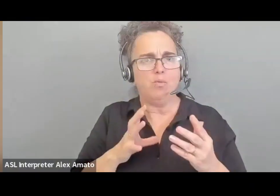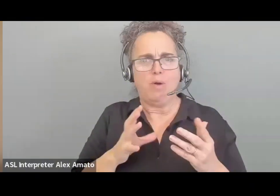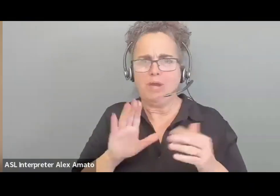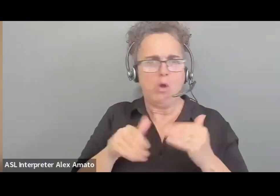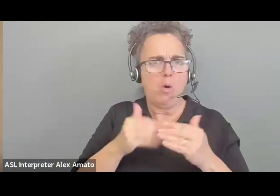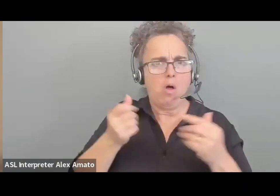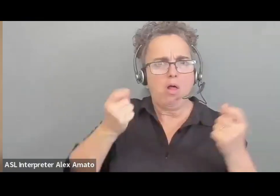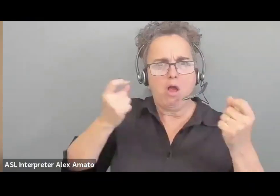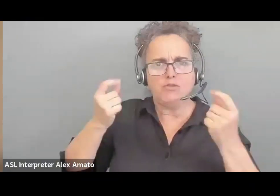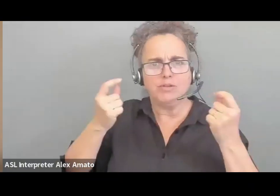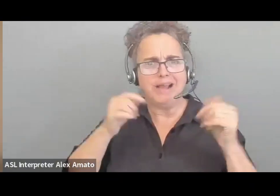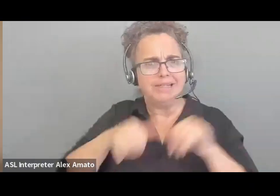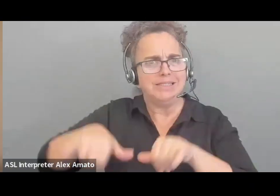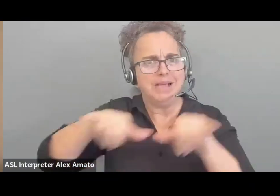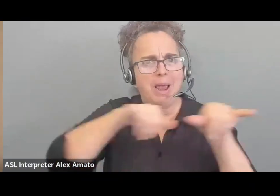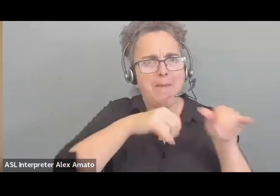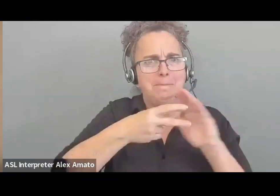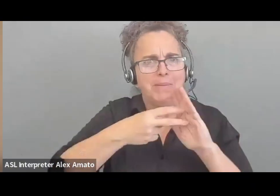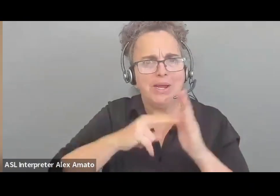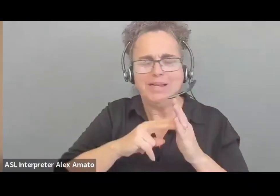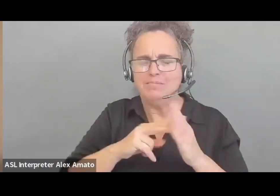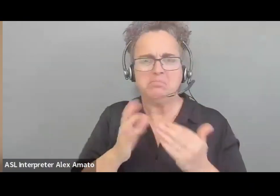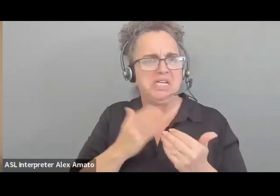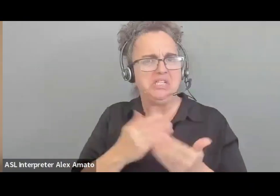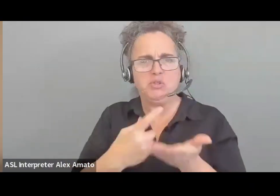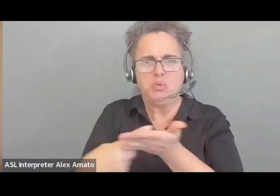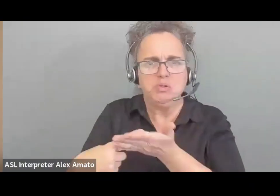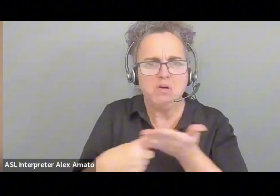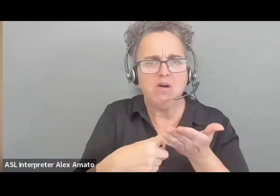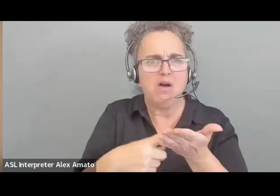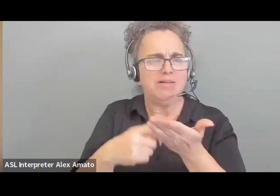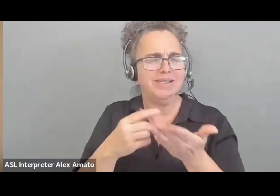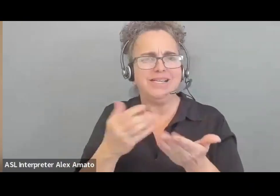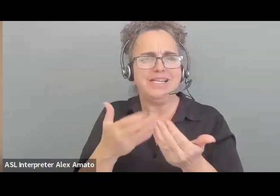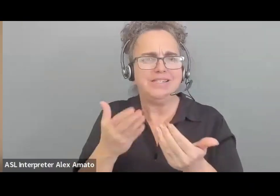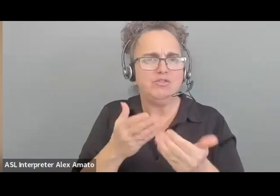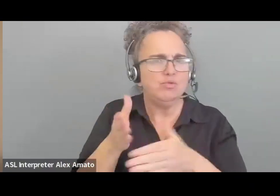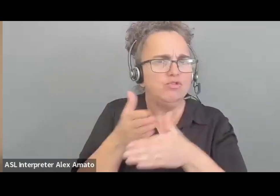to share, it's easy to connect with, and it's easy to empathize with.